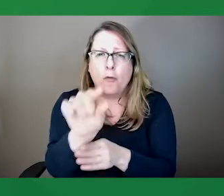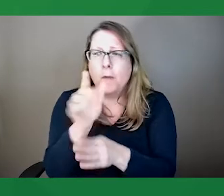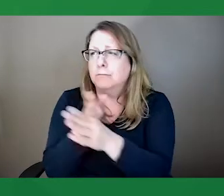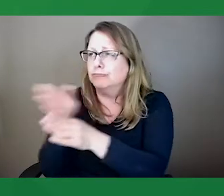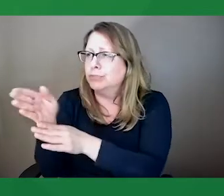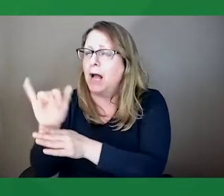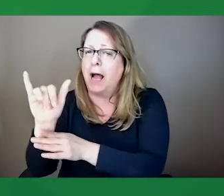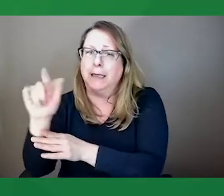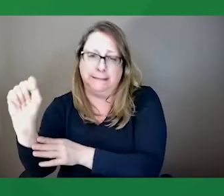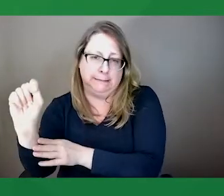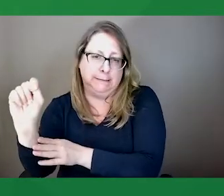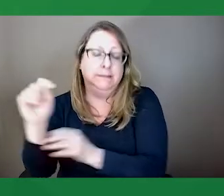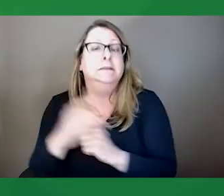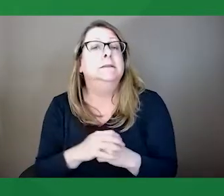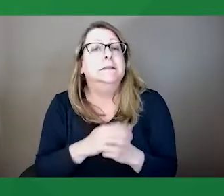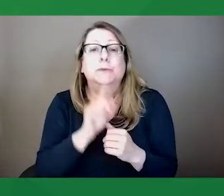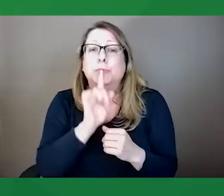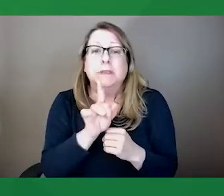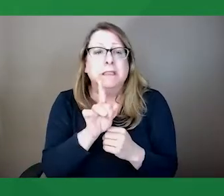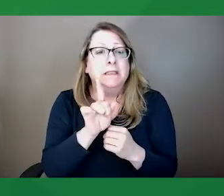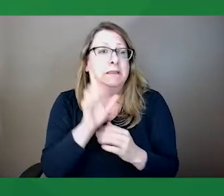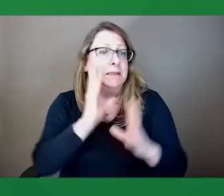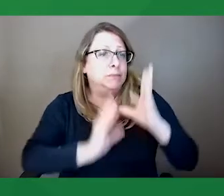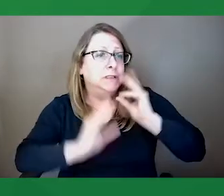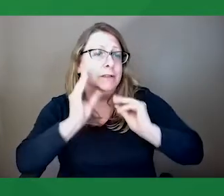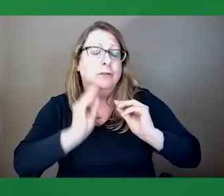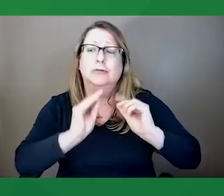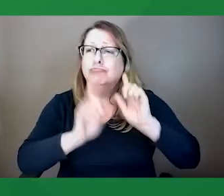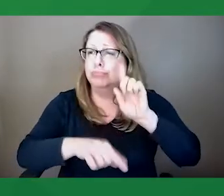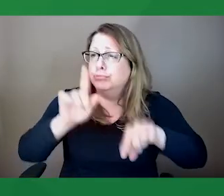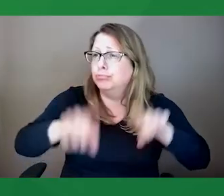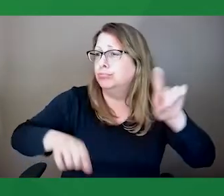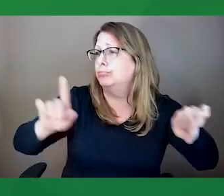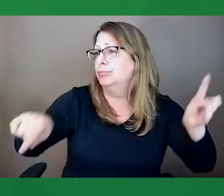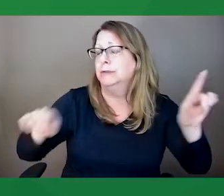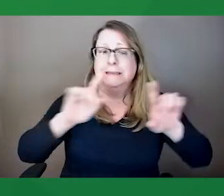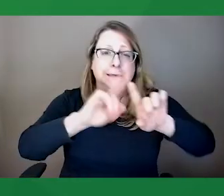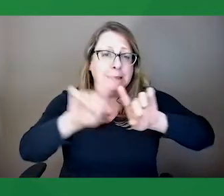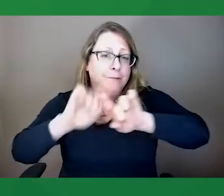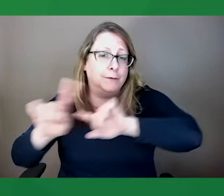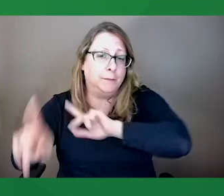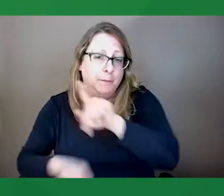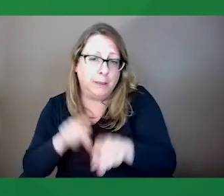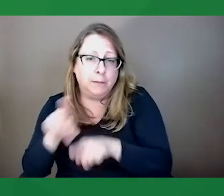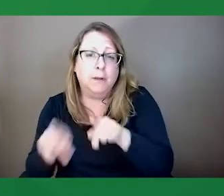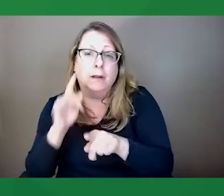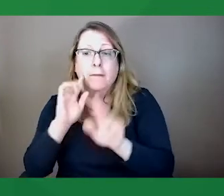as well as IT, where I have been able to work with different people in terms of accessibility